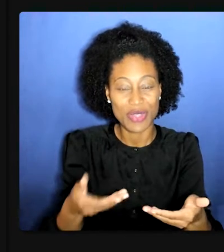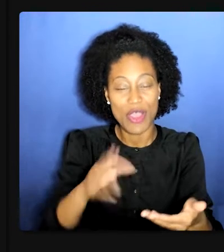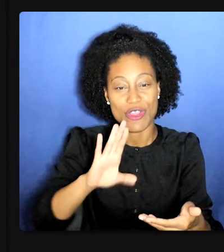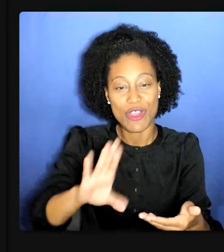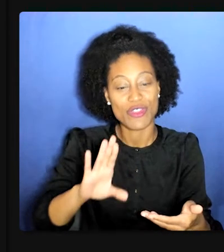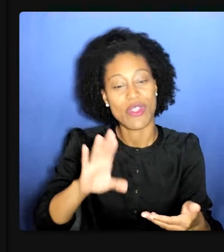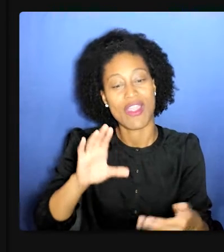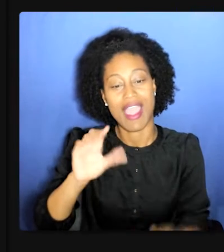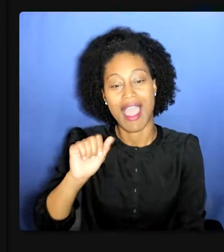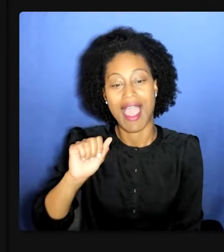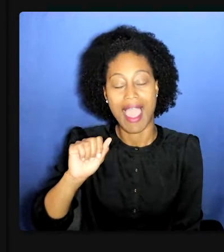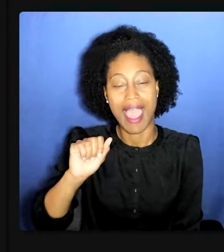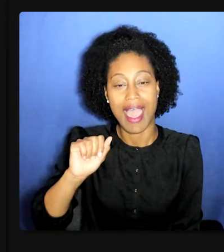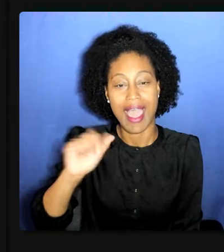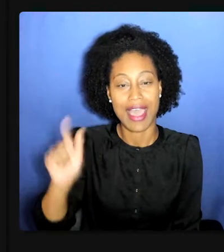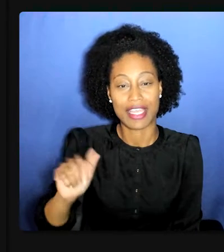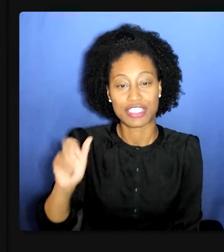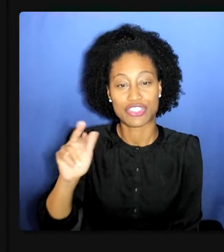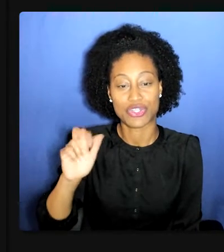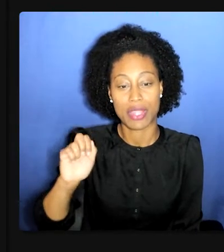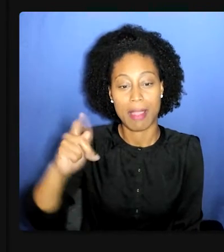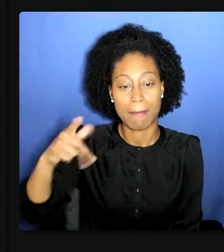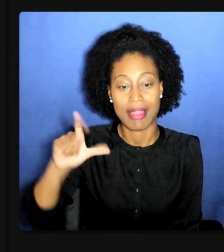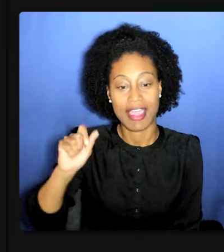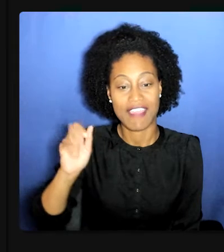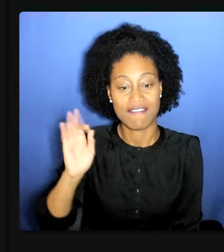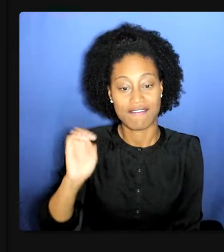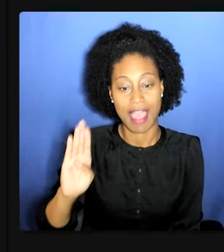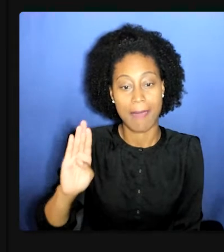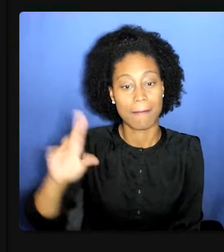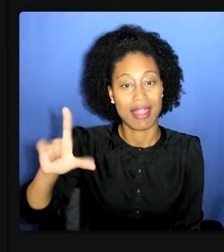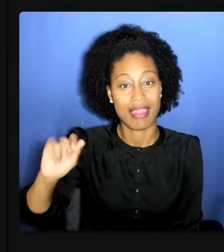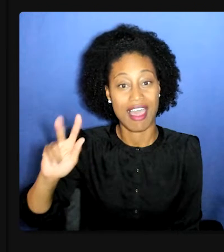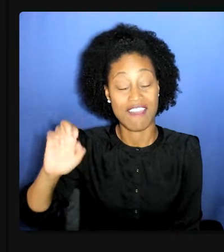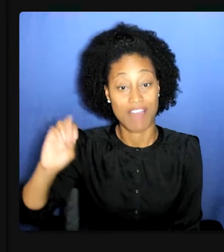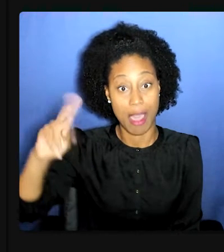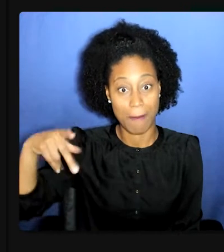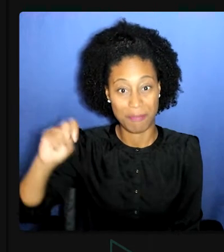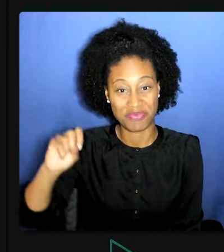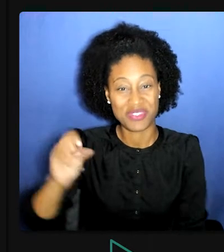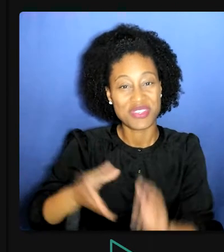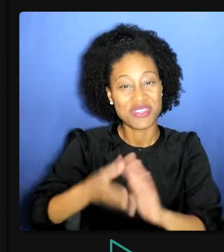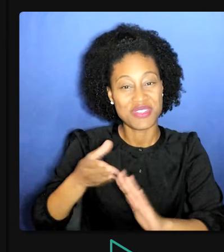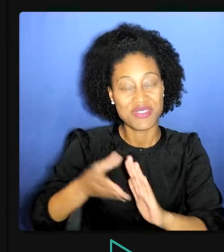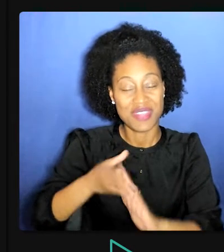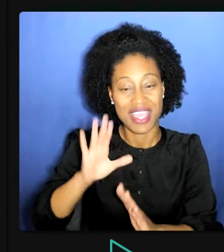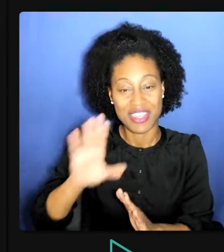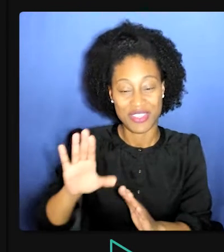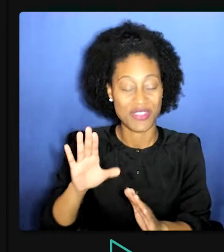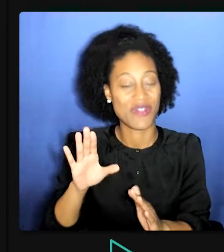of Azure PlayFab product. You can run your game as a service with telemetry, automation,